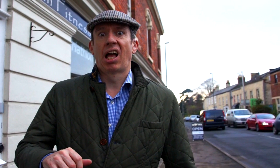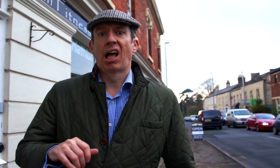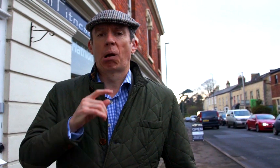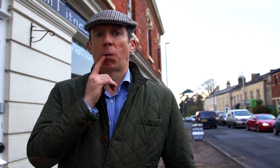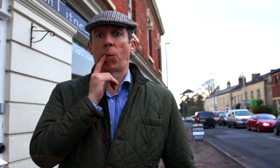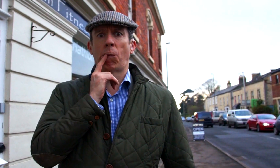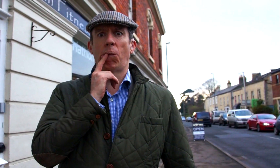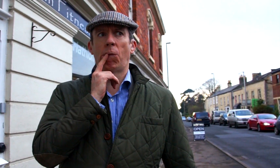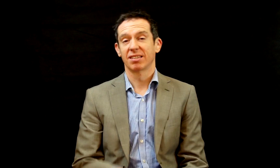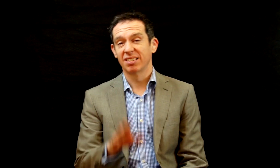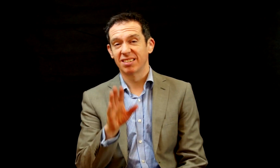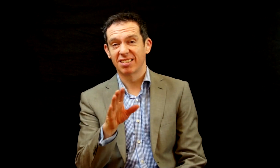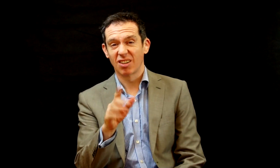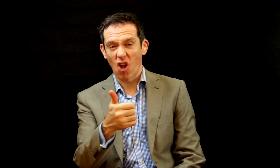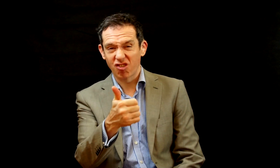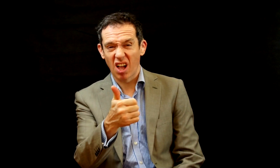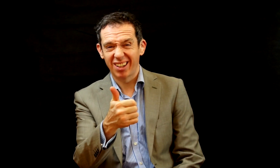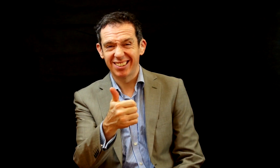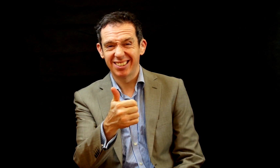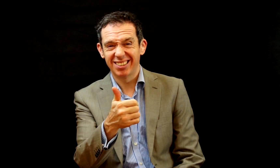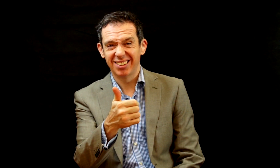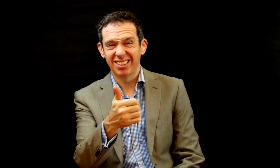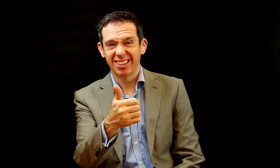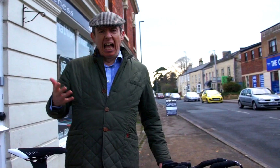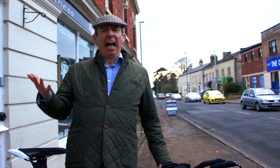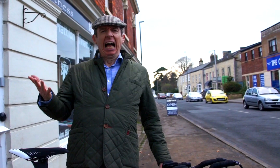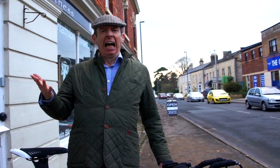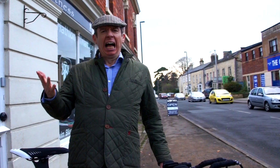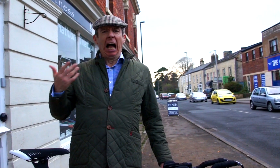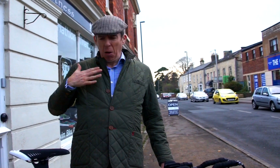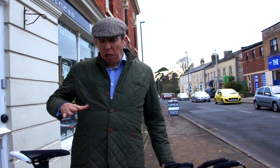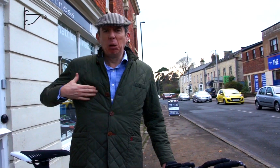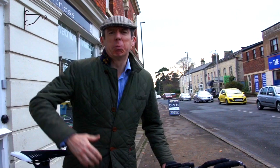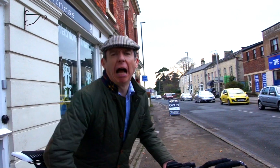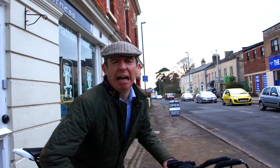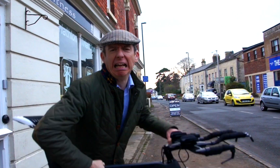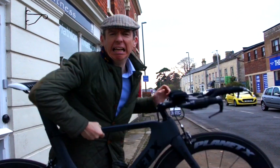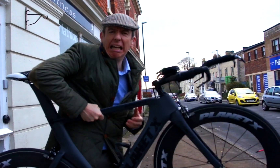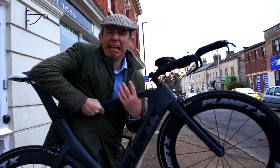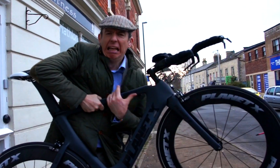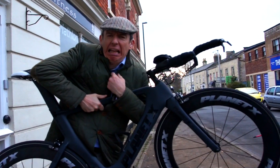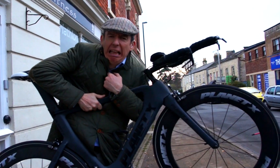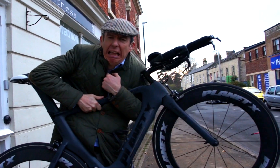Ah…oh! Everything all right? But I want a new bike!